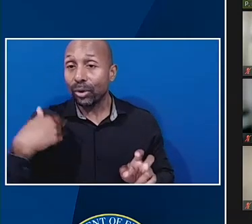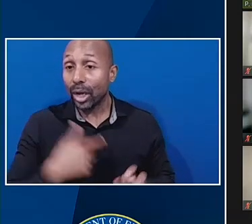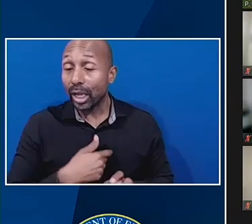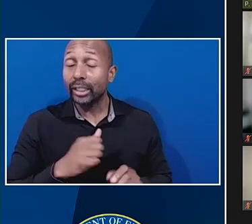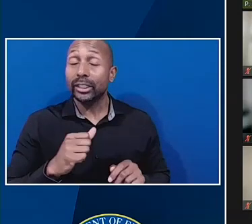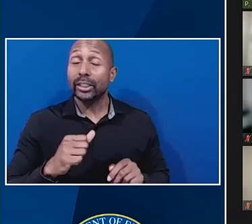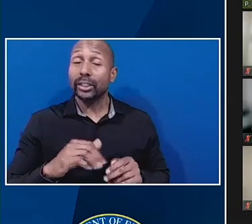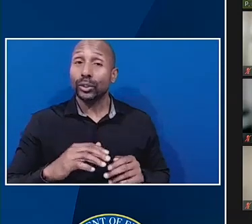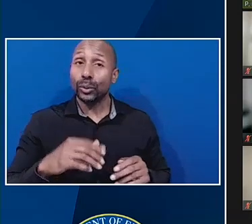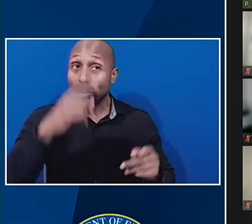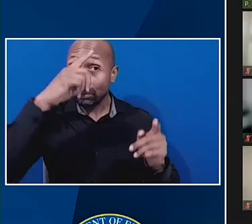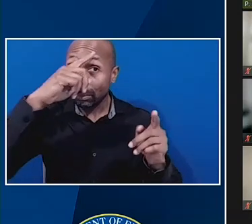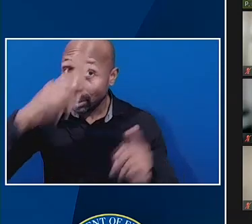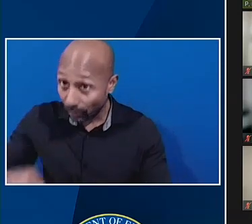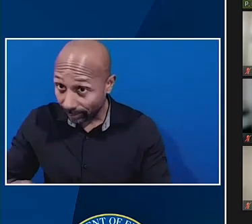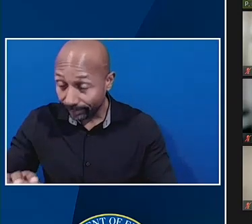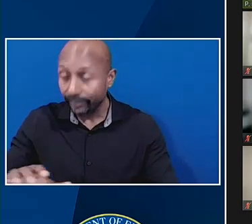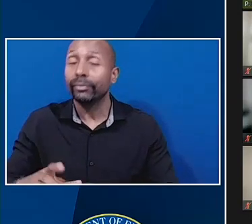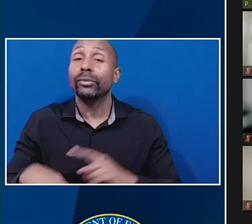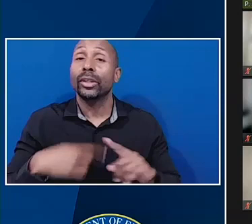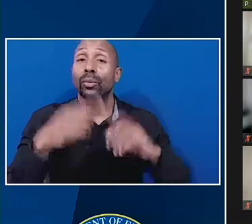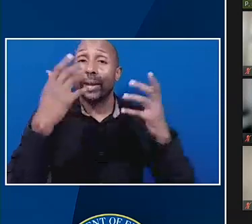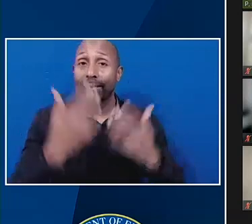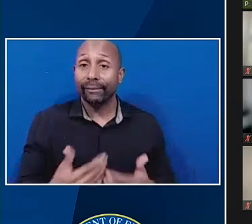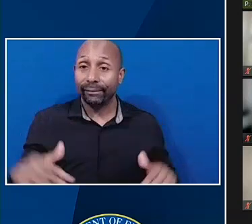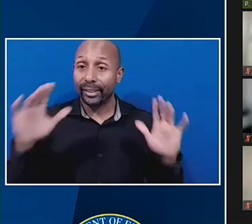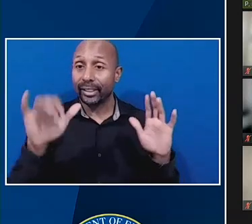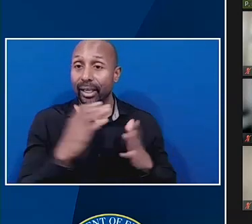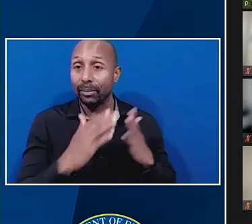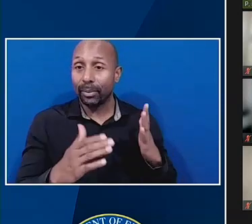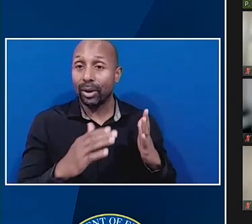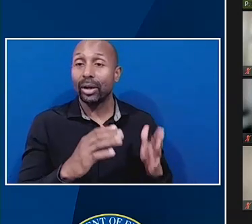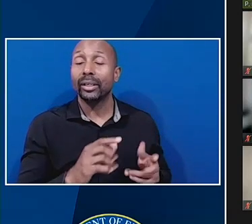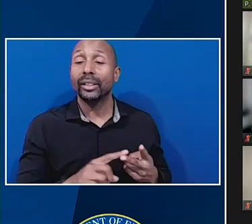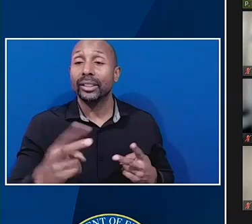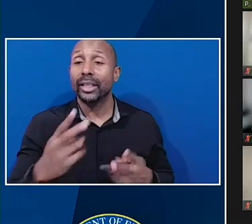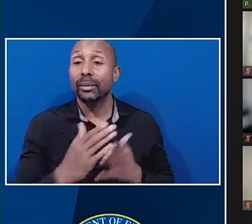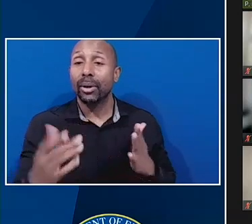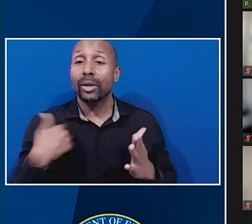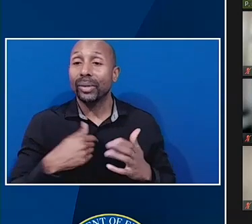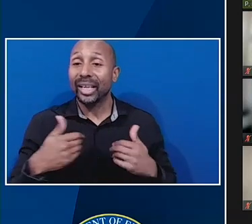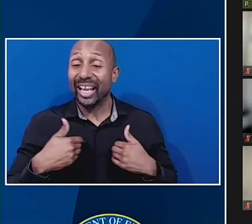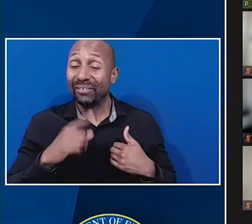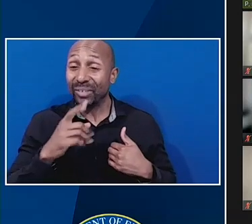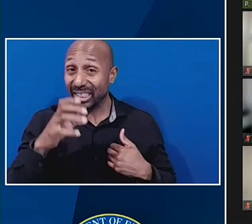After that, we have a very tight schedule of writing that has to go on in order to